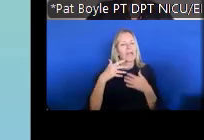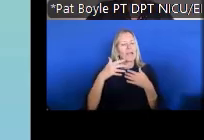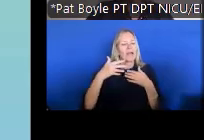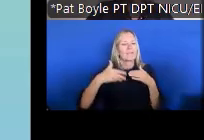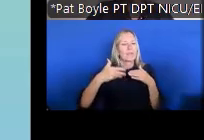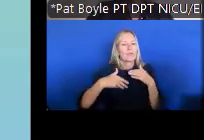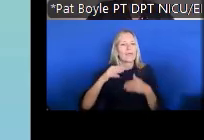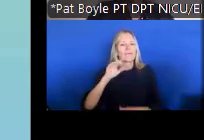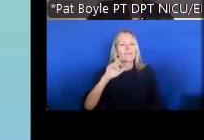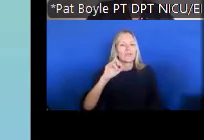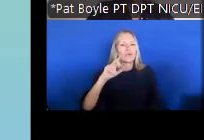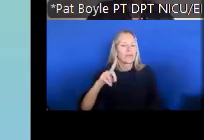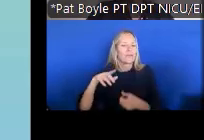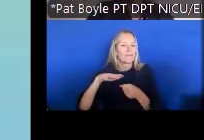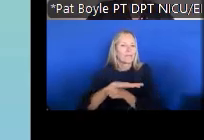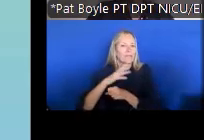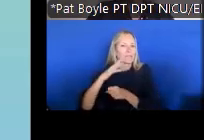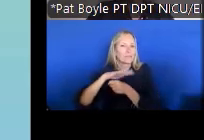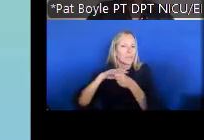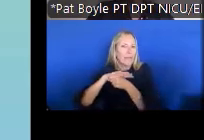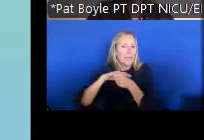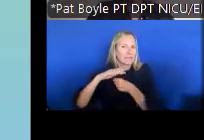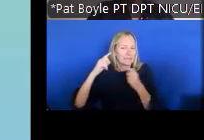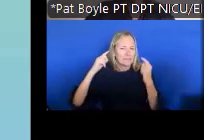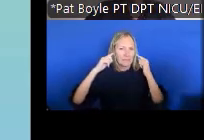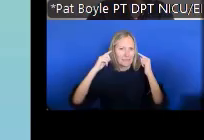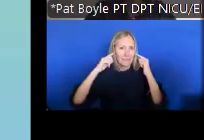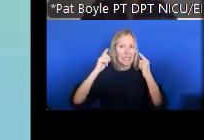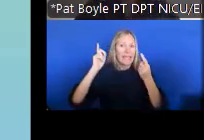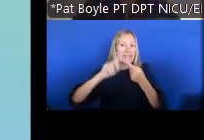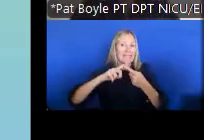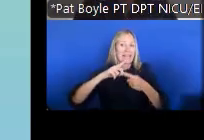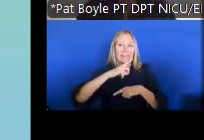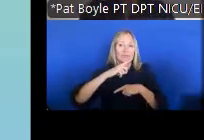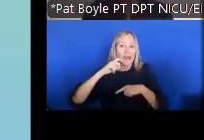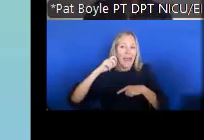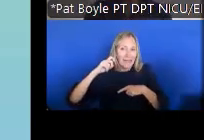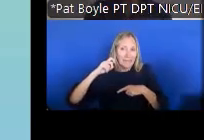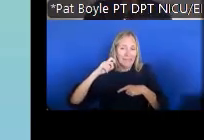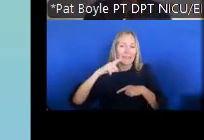they dry out, it they have had fluid and tissue conducted sound